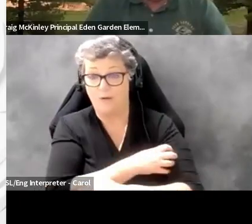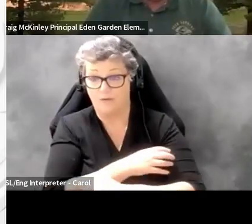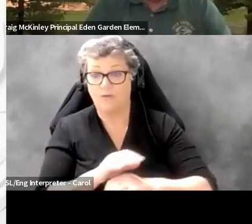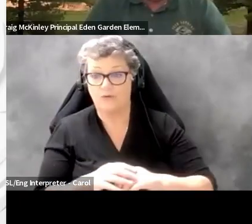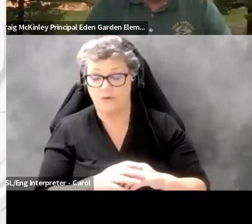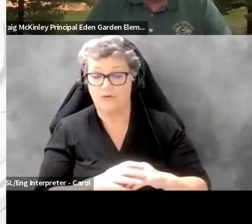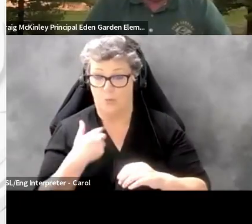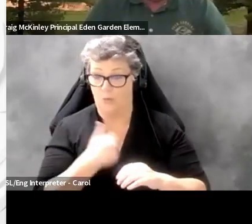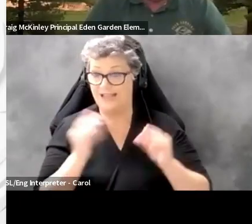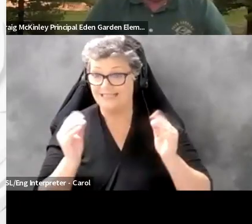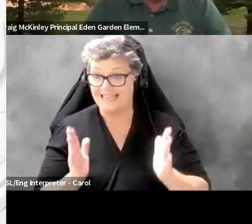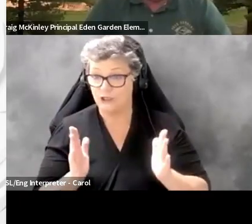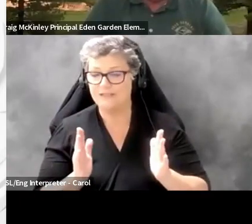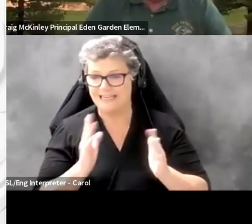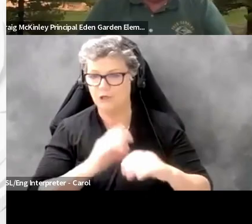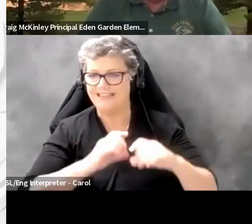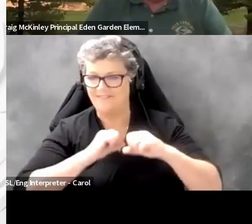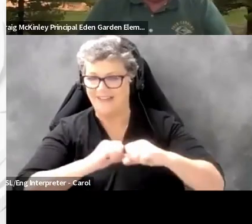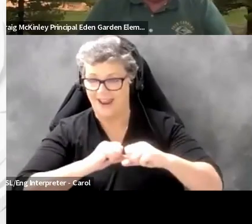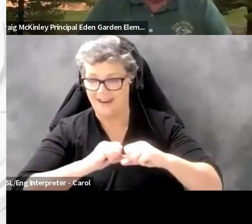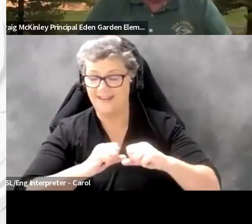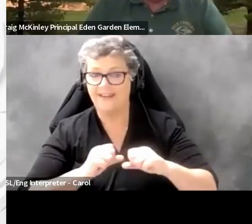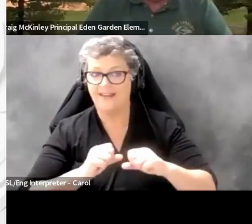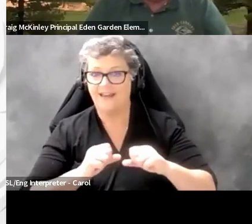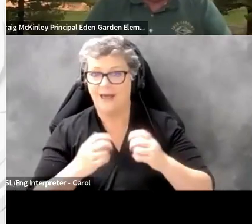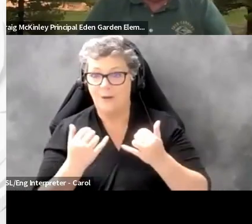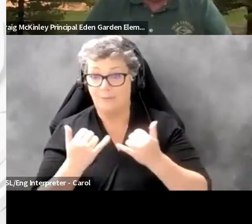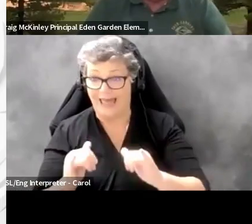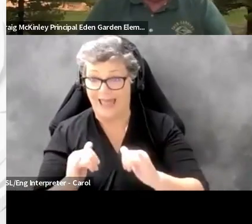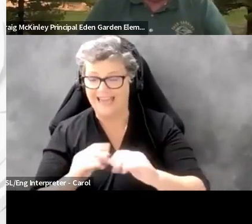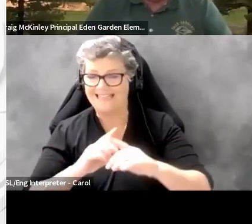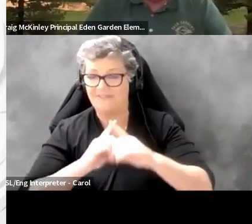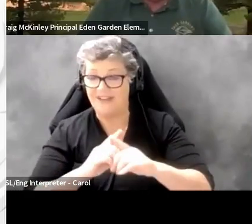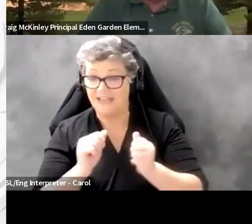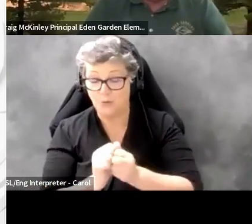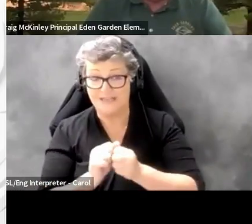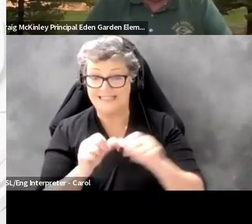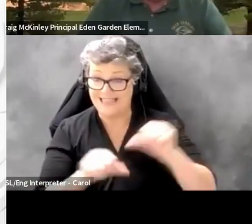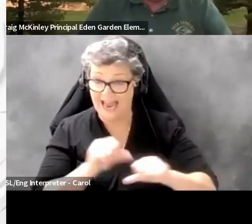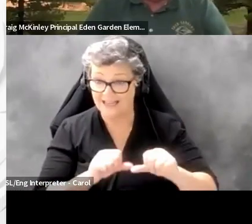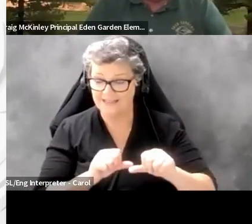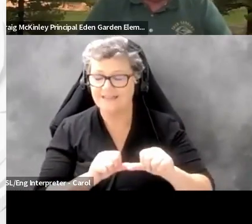as teachers need to defend play defend it with science and defend it with what we're offering